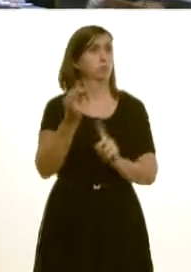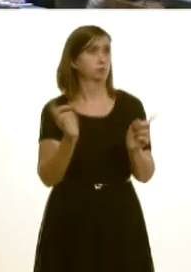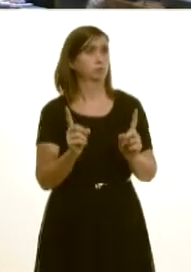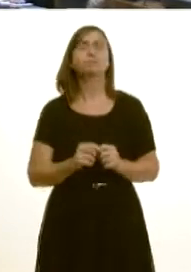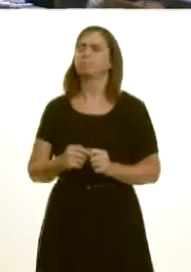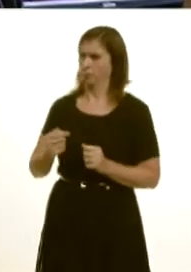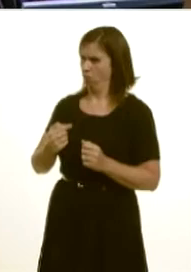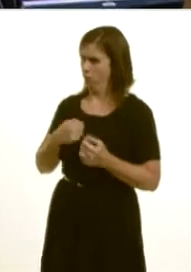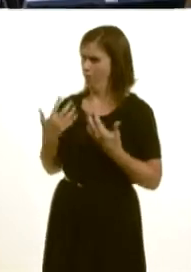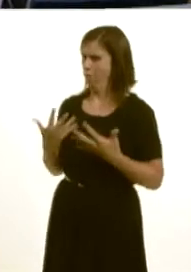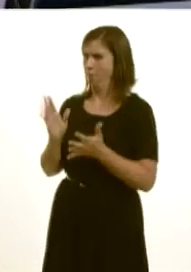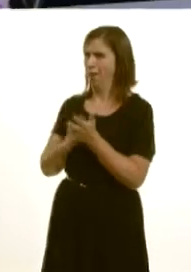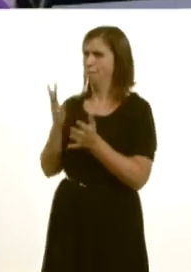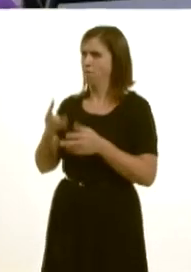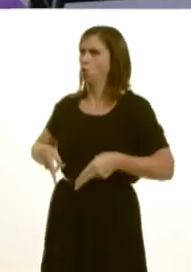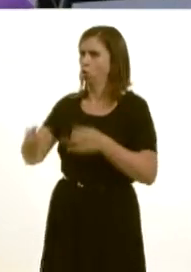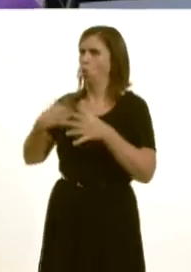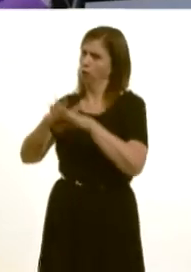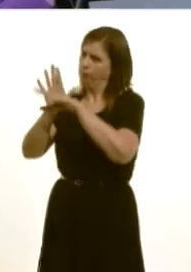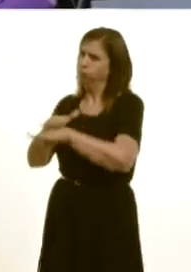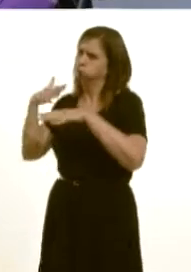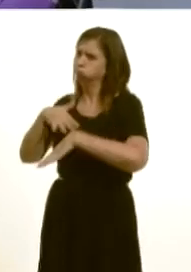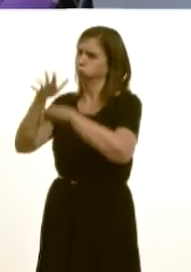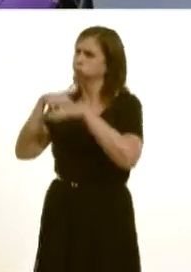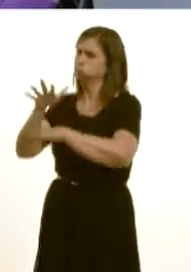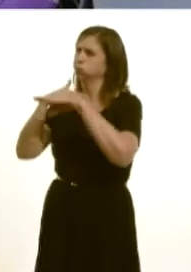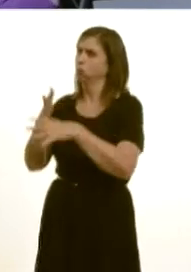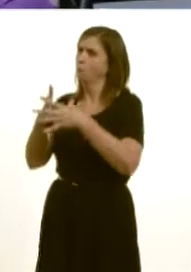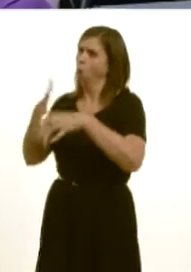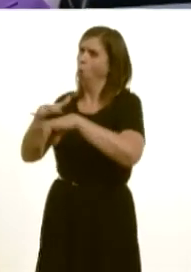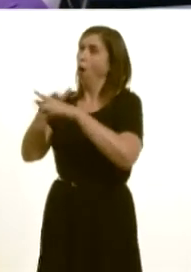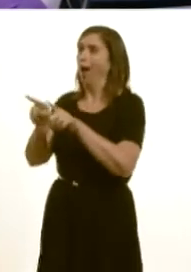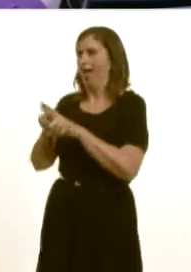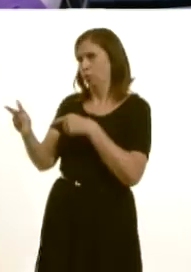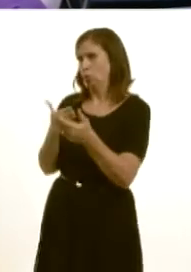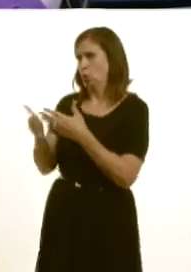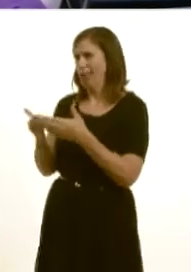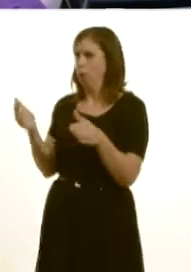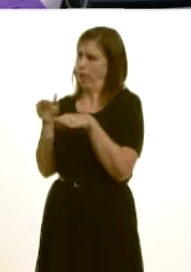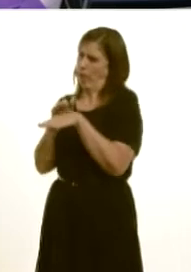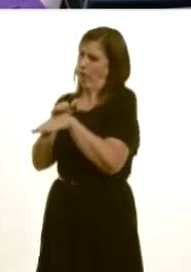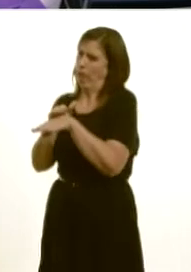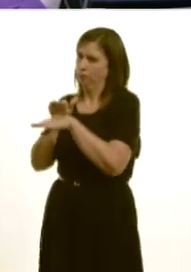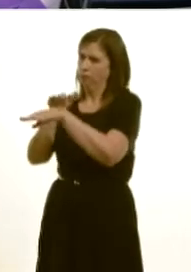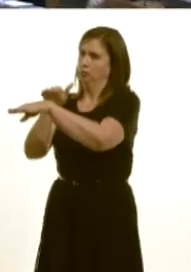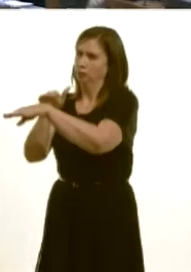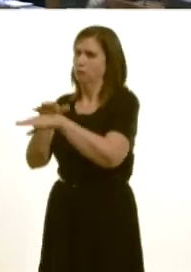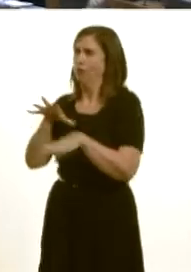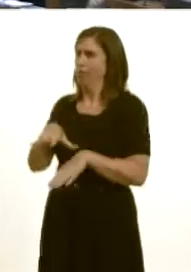of improvements to increase capacity and tackle pinch points on the M4. Peter Black: Thank you for that answer, First Minister. You will be aware, of course, of